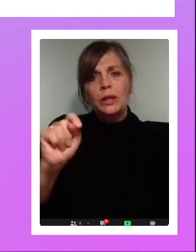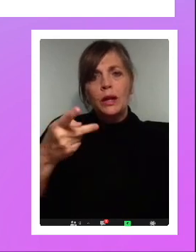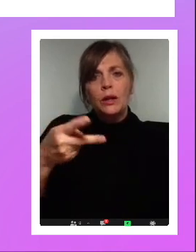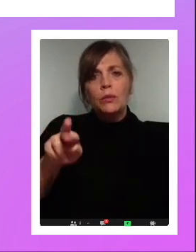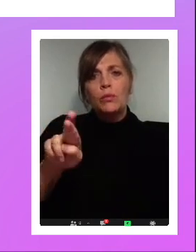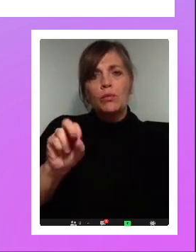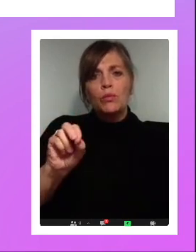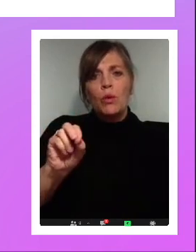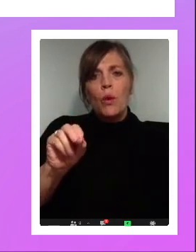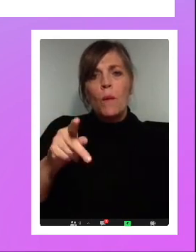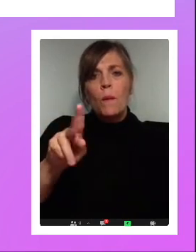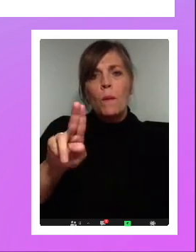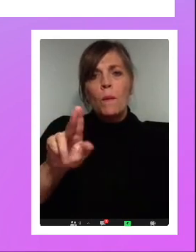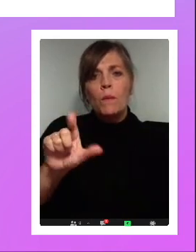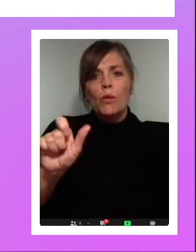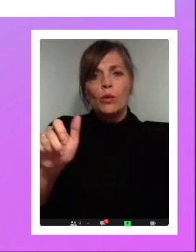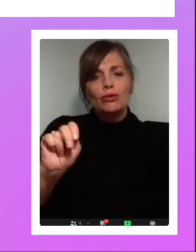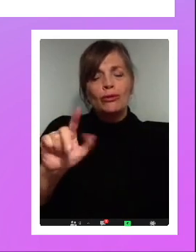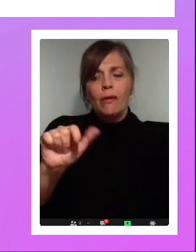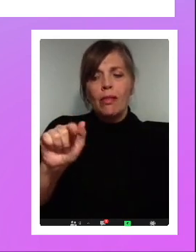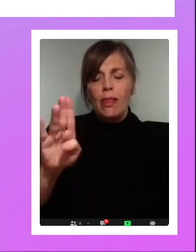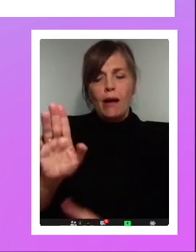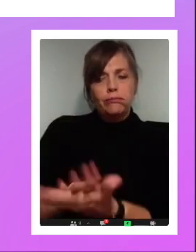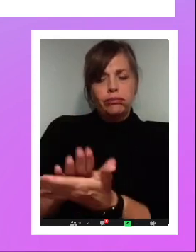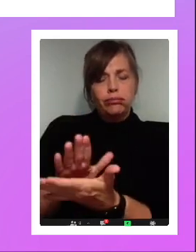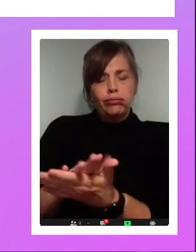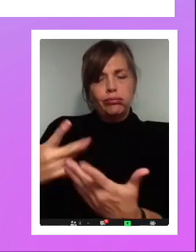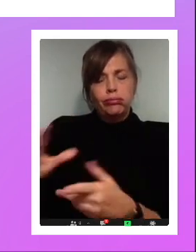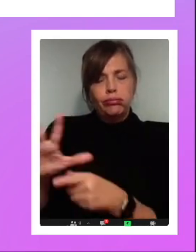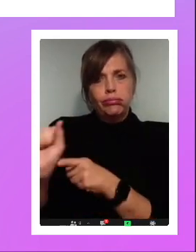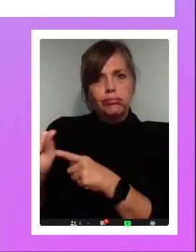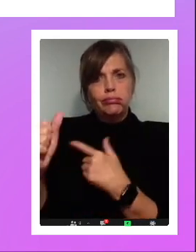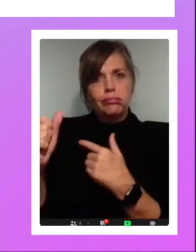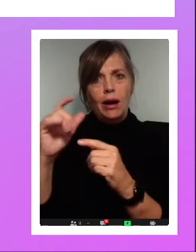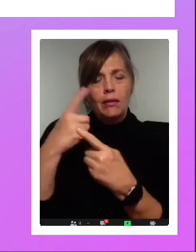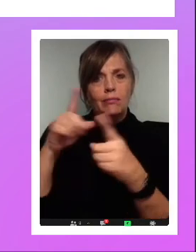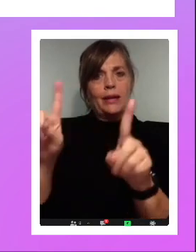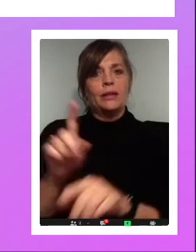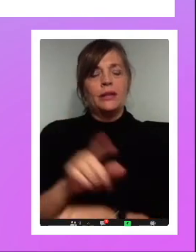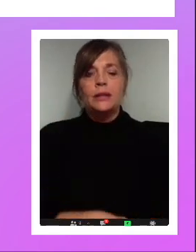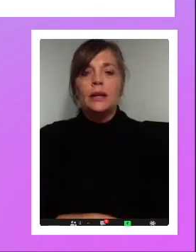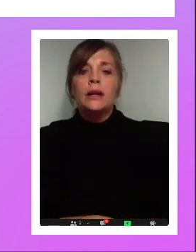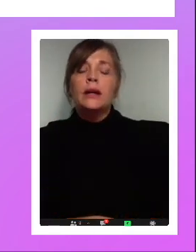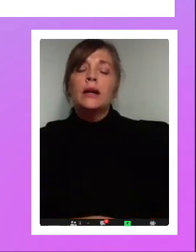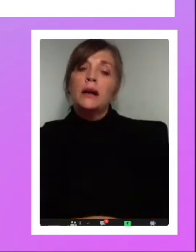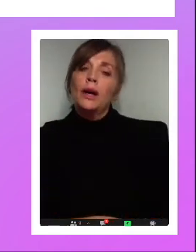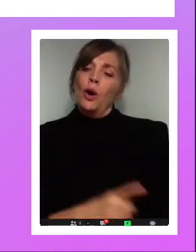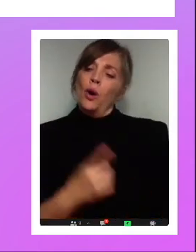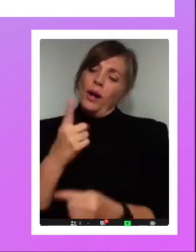that they're gonna be collecting with that thing it might be very helpful to have local onboard processing